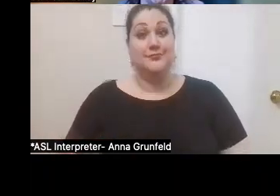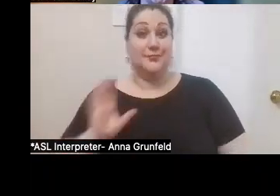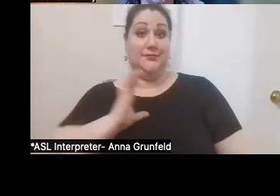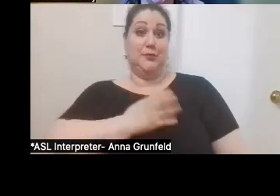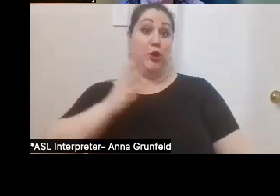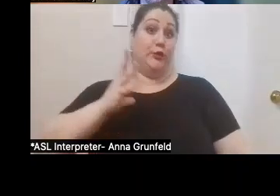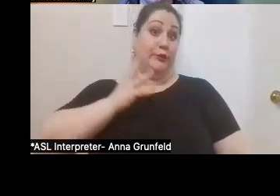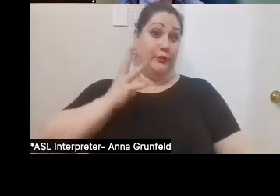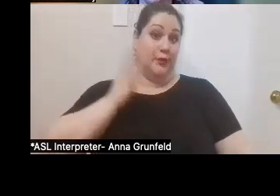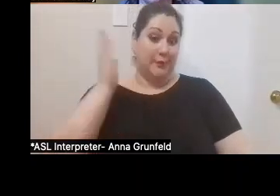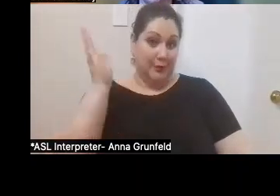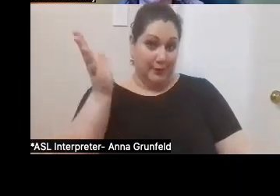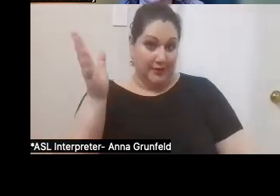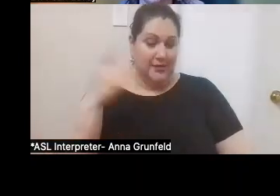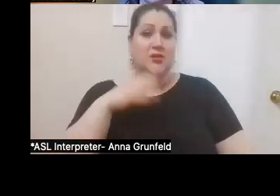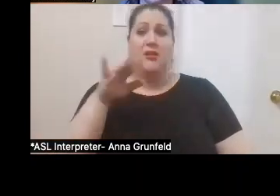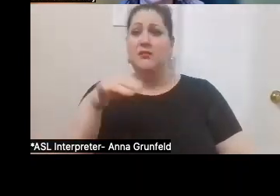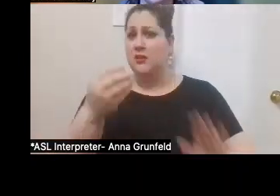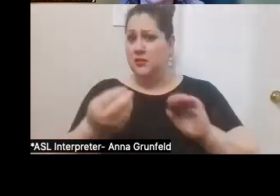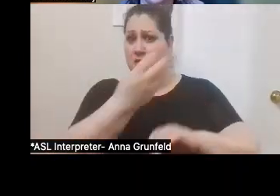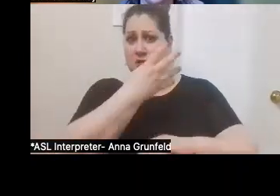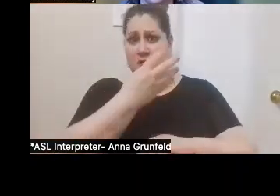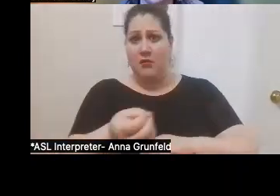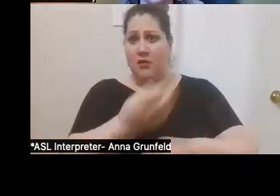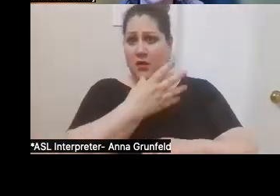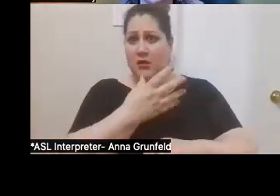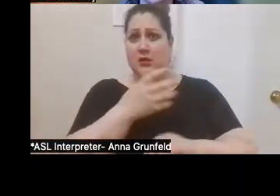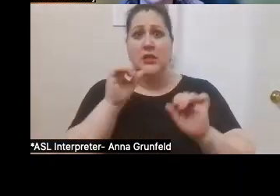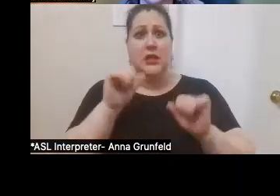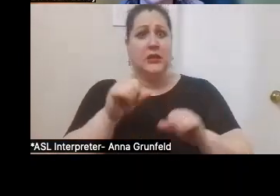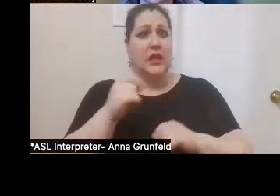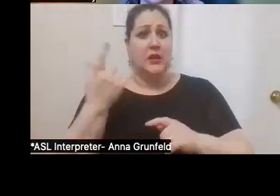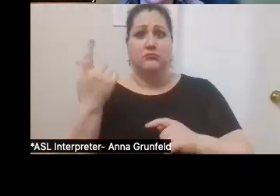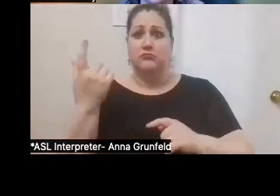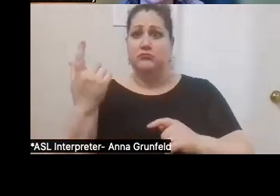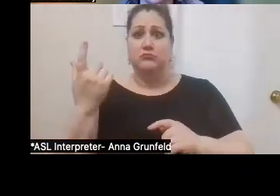And these slides can all be made available to you. We, however, would remove the